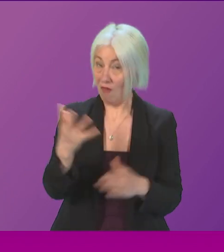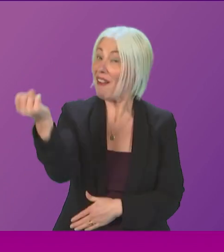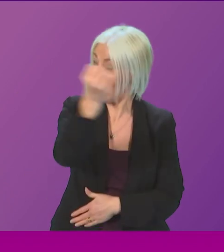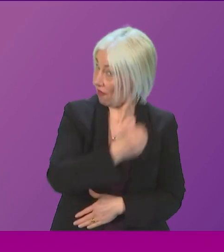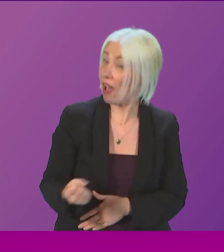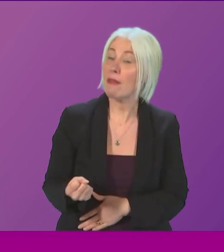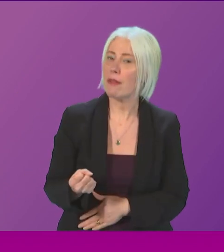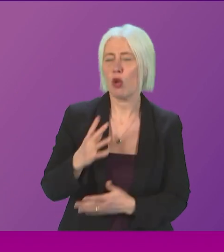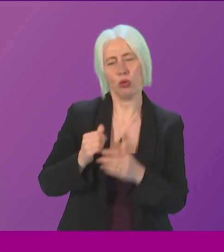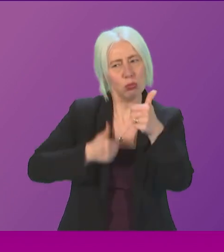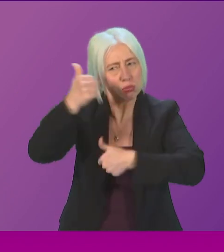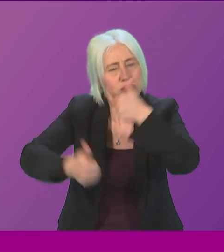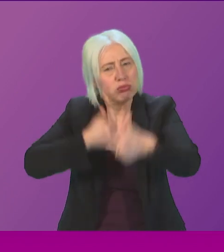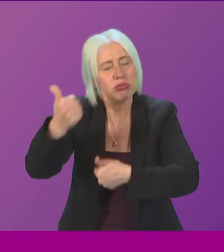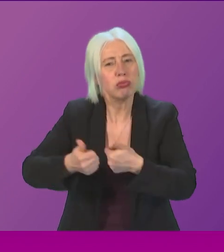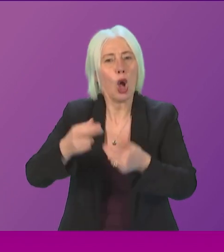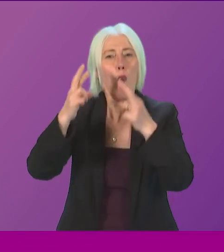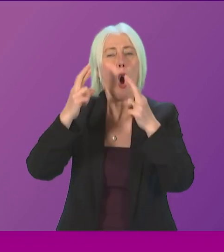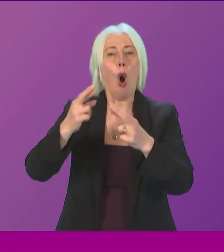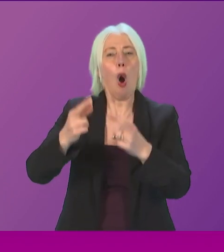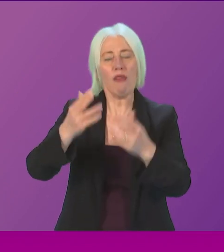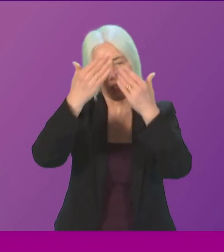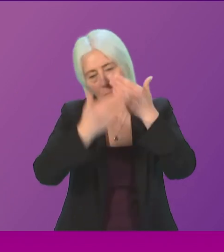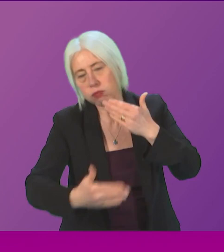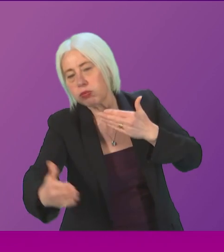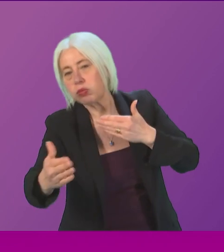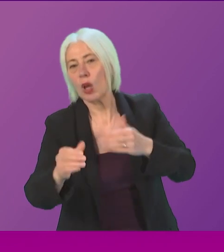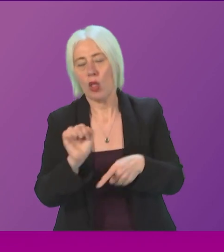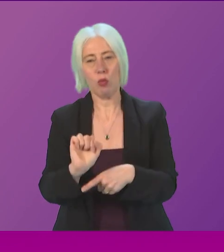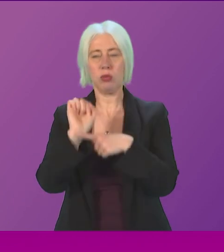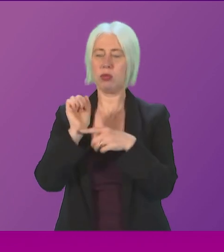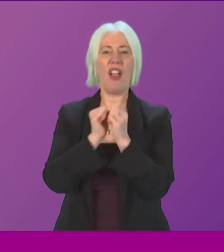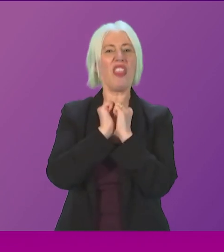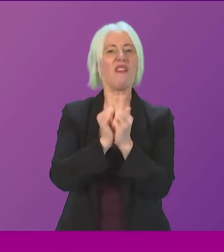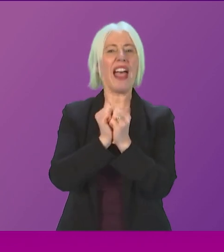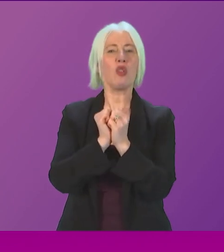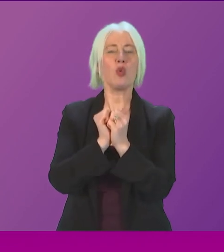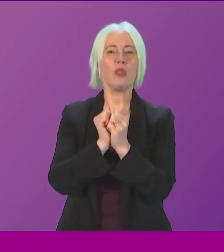I hope that, in the years ahead, they will continue to defend the values that make our country great.